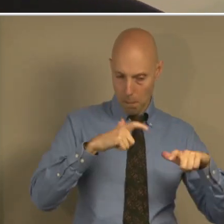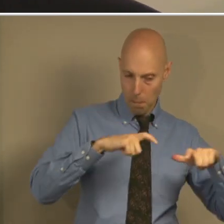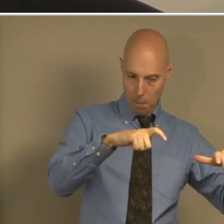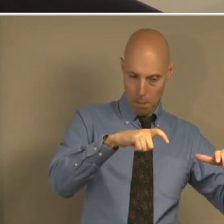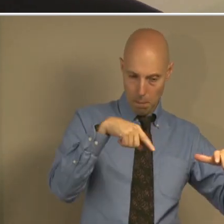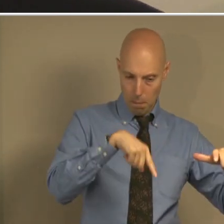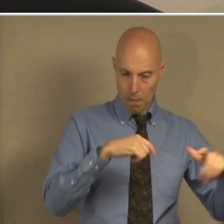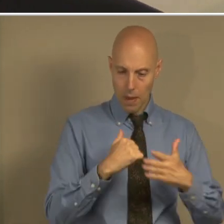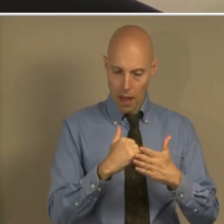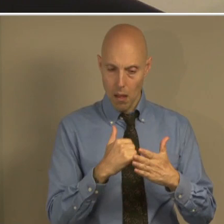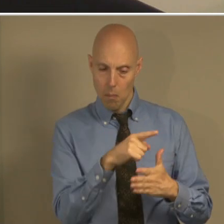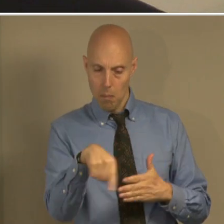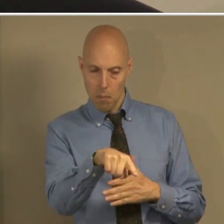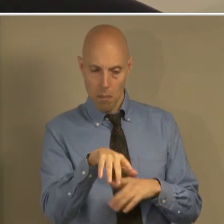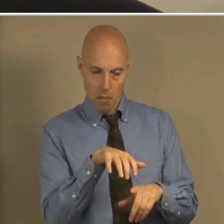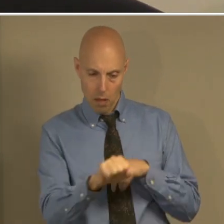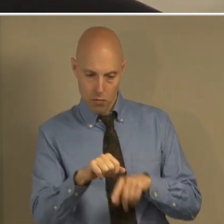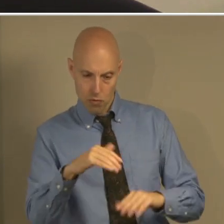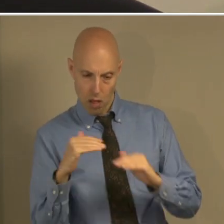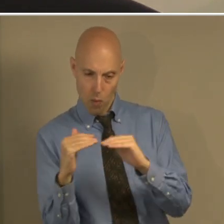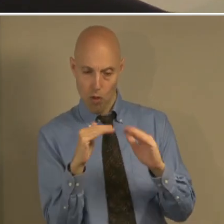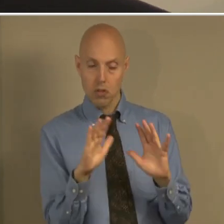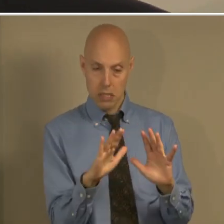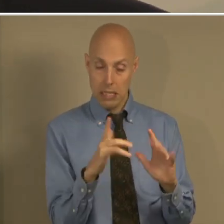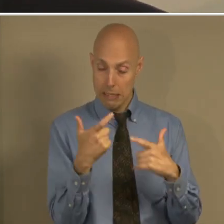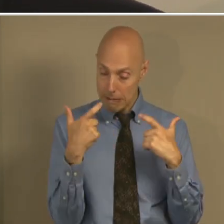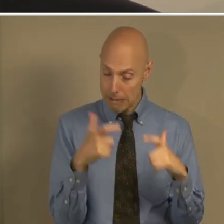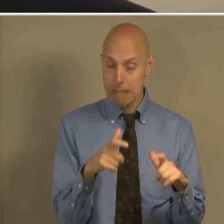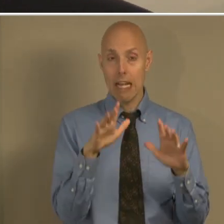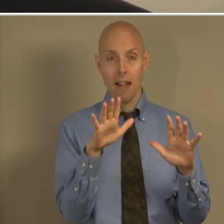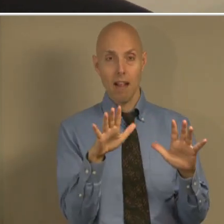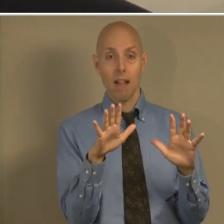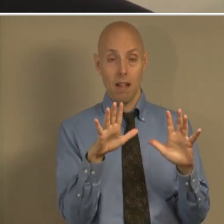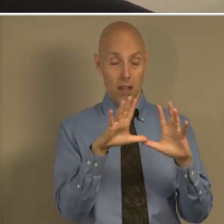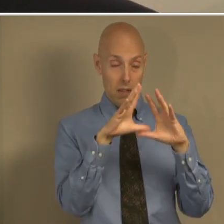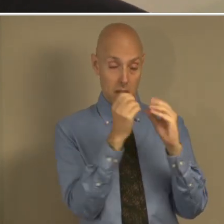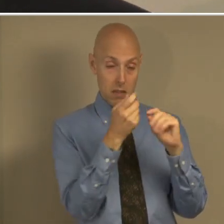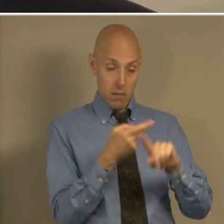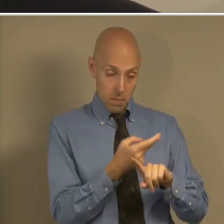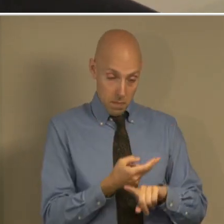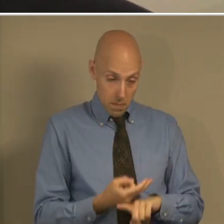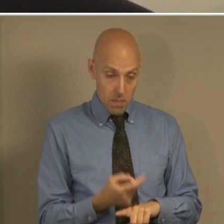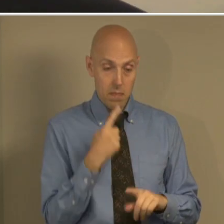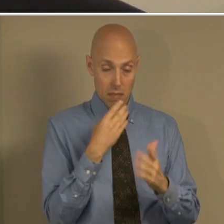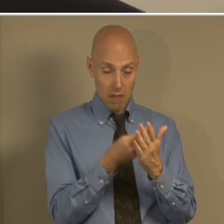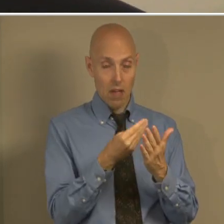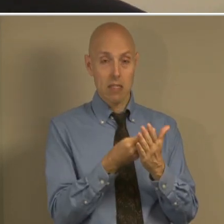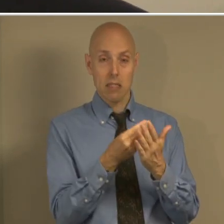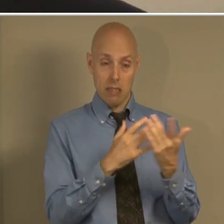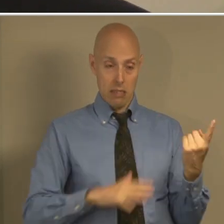that helps support a cultural ecology that still has - despite all the buffets of finance around us -